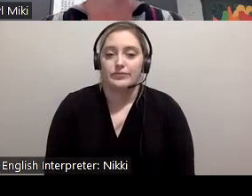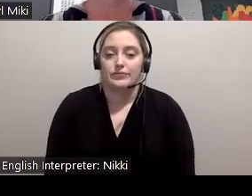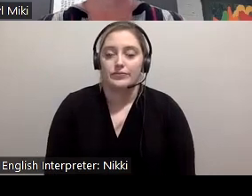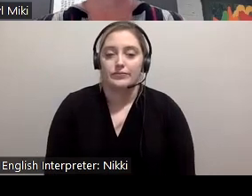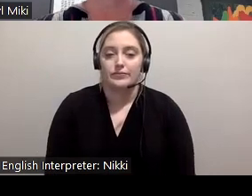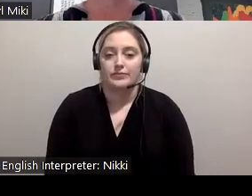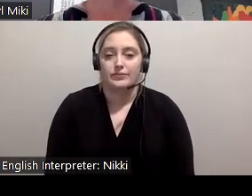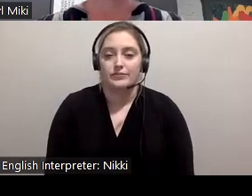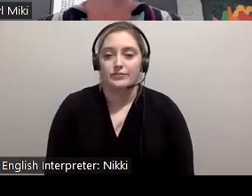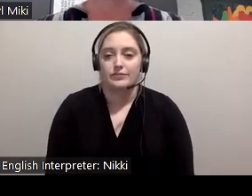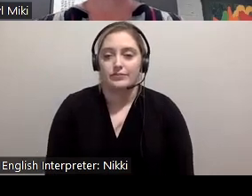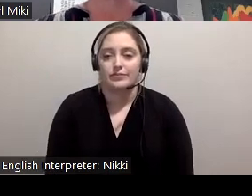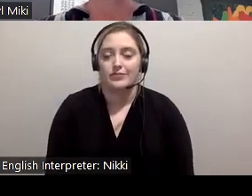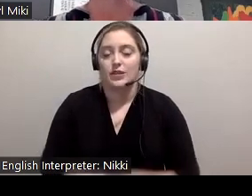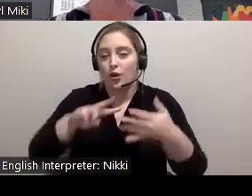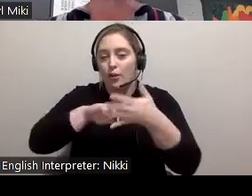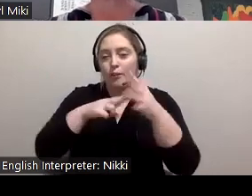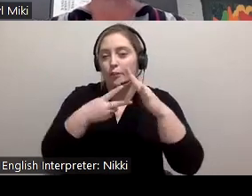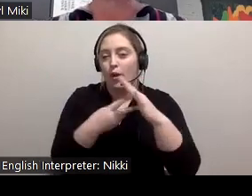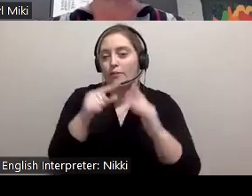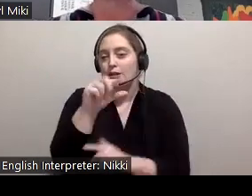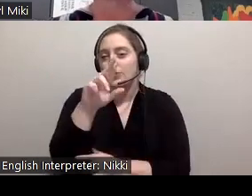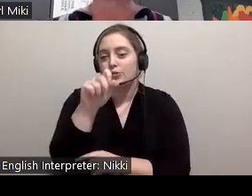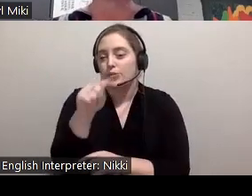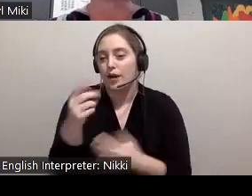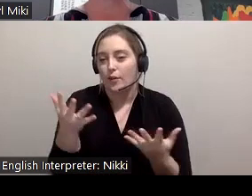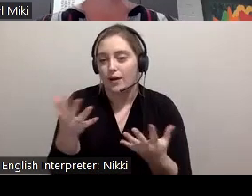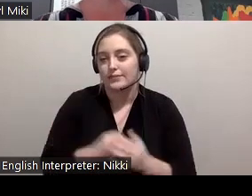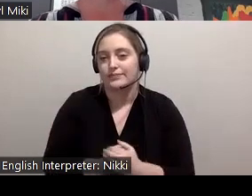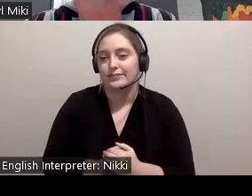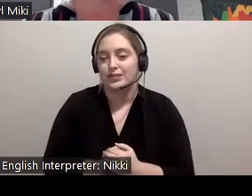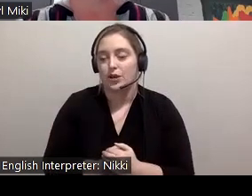So the purpose of the grant Support - Community Impact. It's